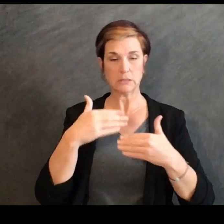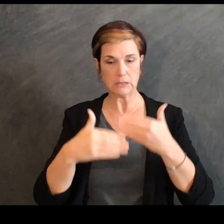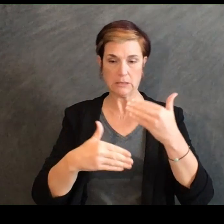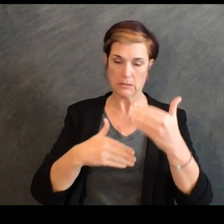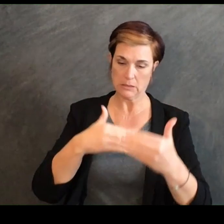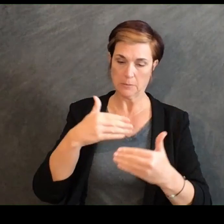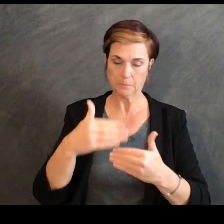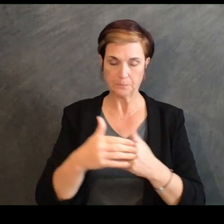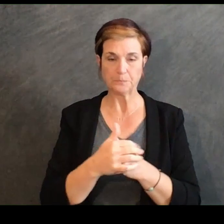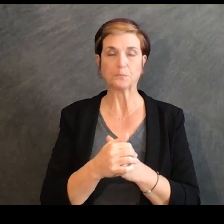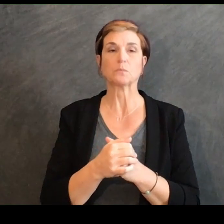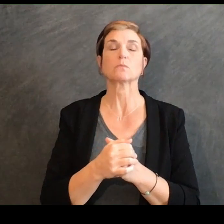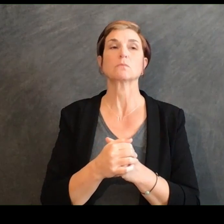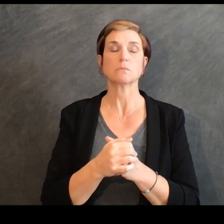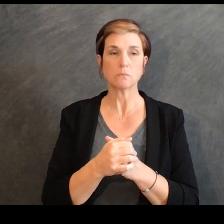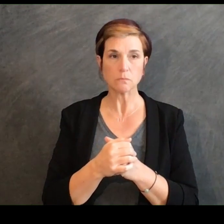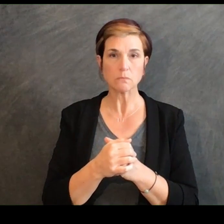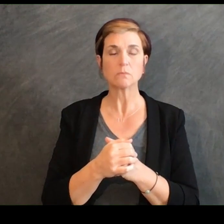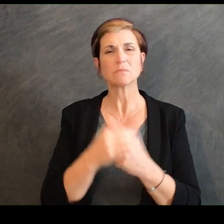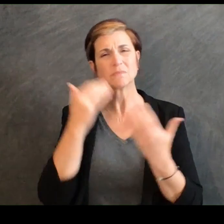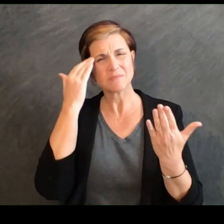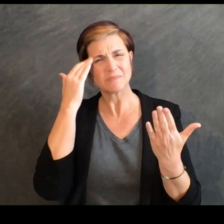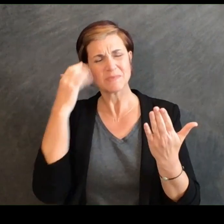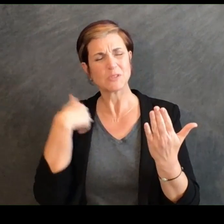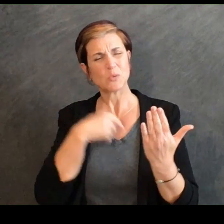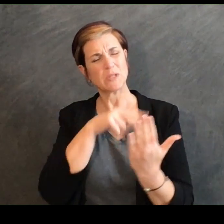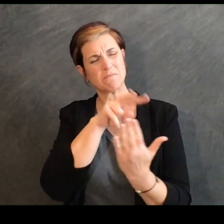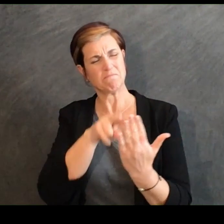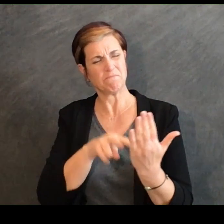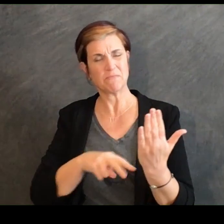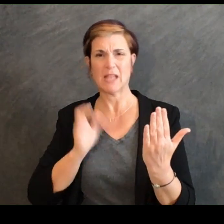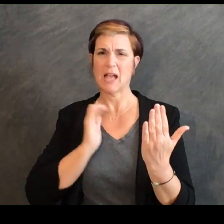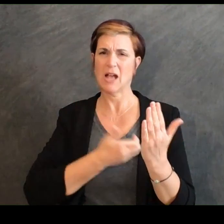old and obsolete rules that we had to live with it worked under certain